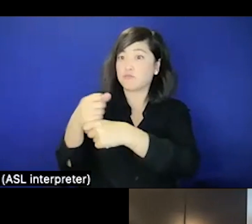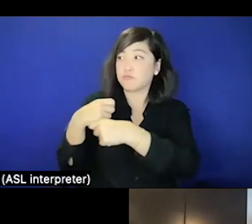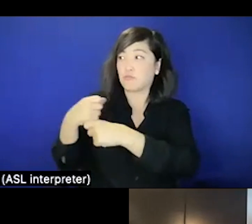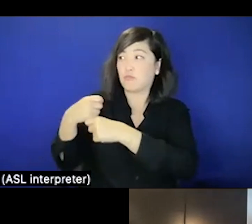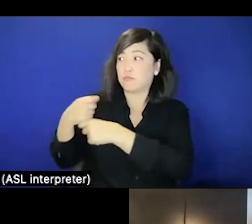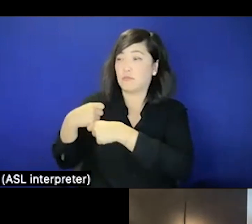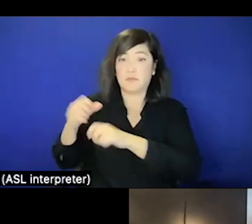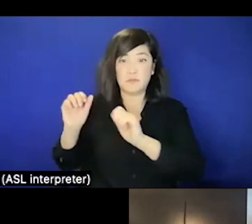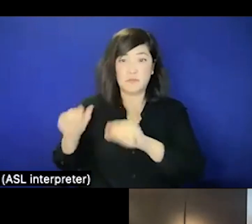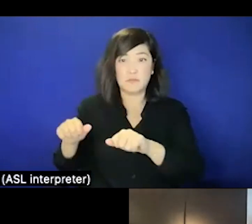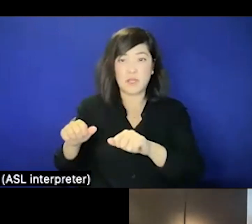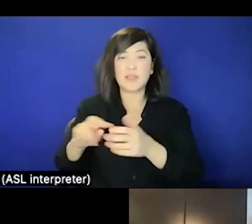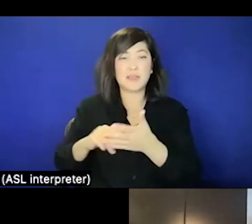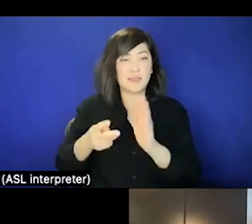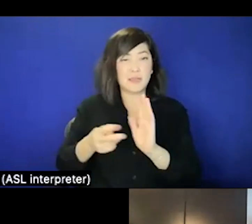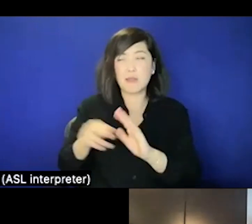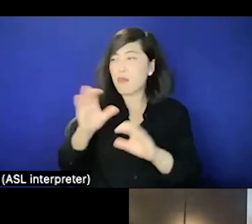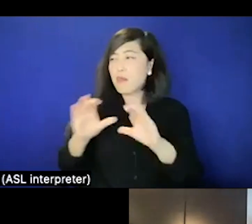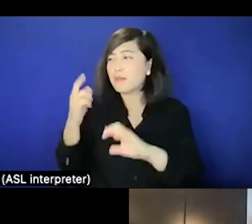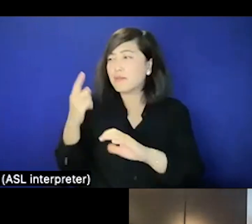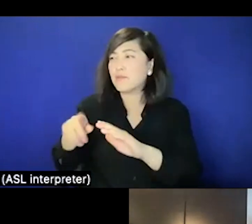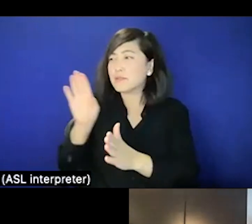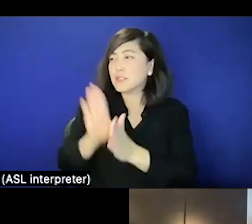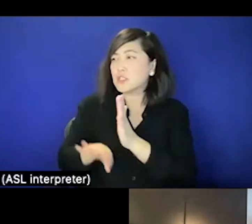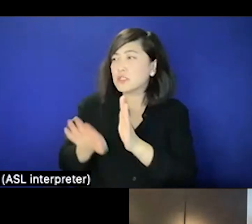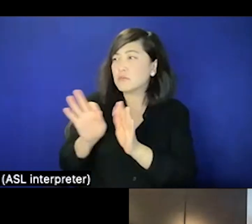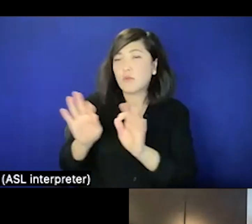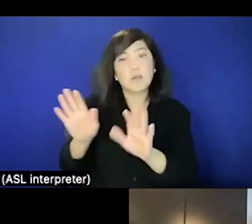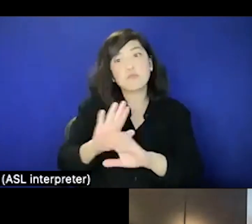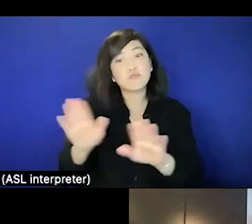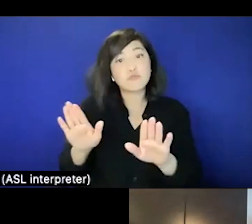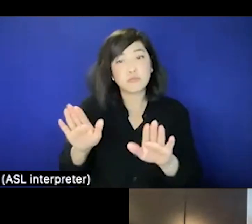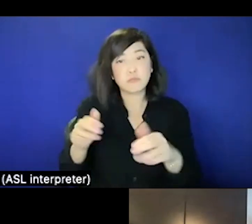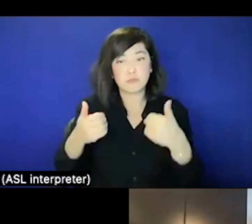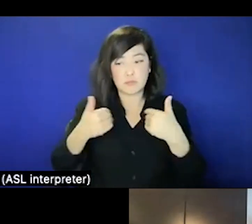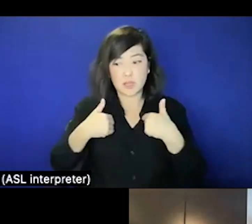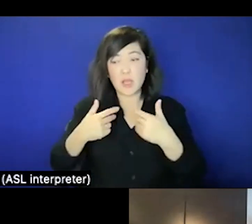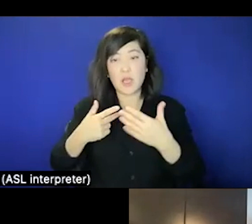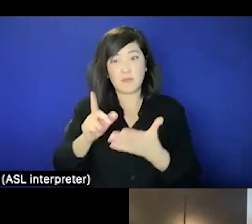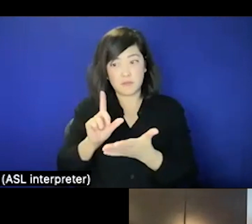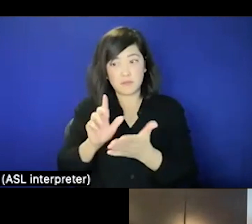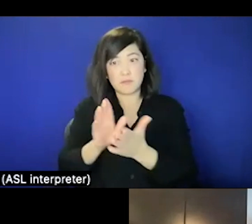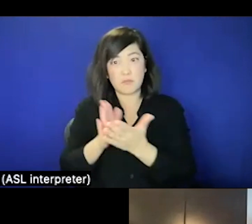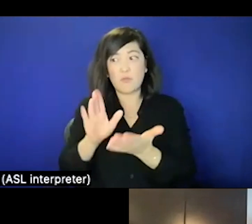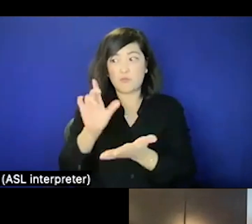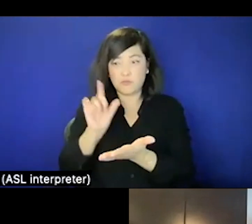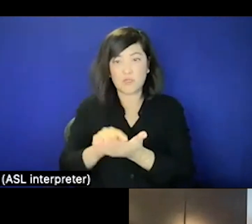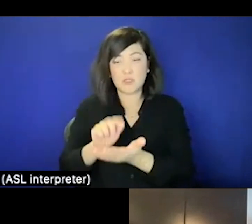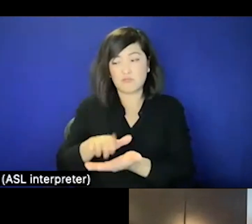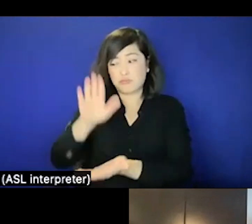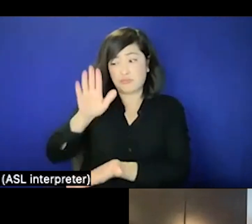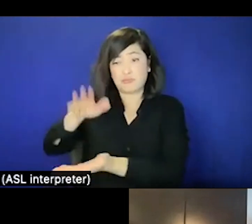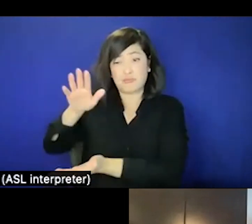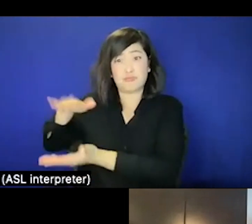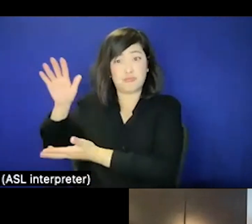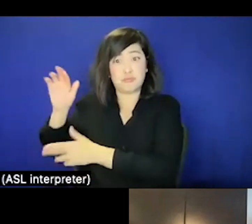printing price, but rather just getting a project, a book printed in a warehouse.